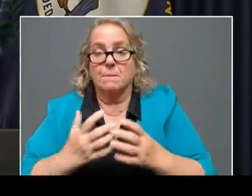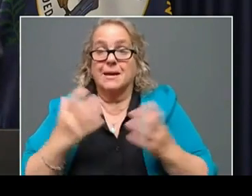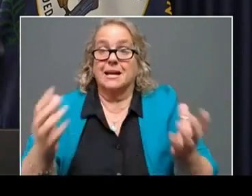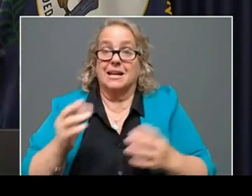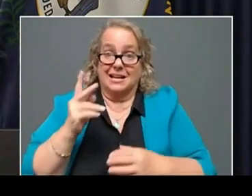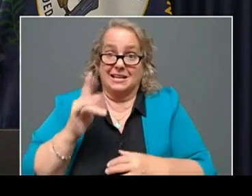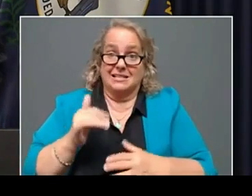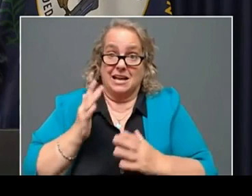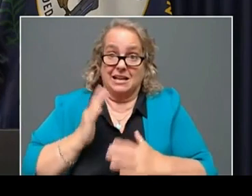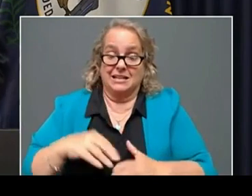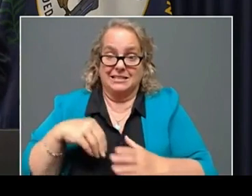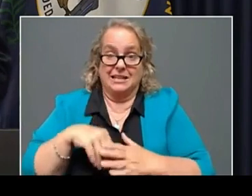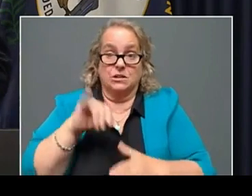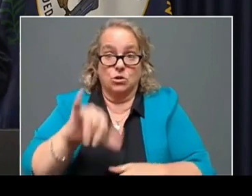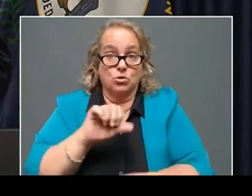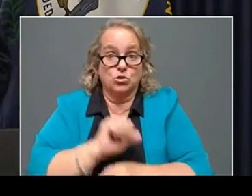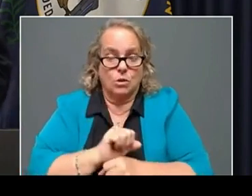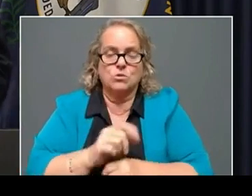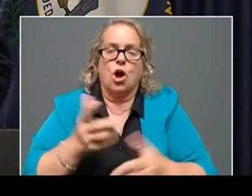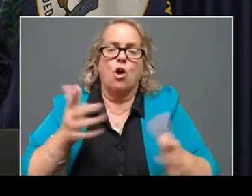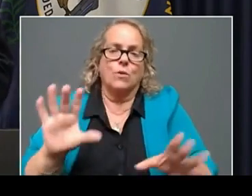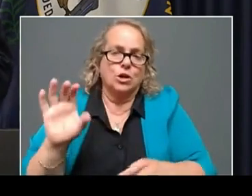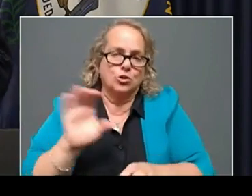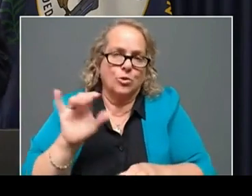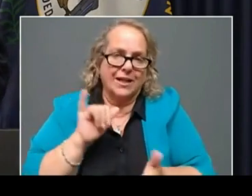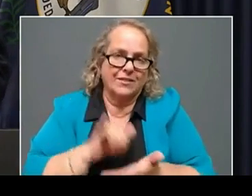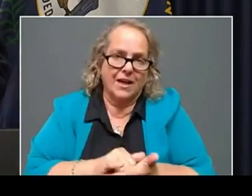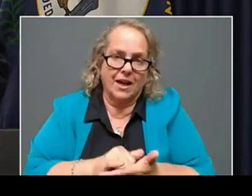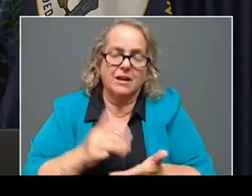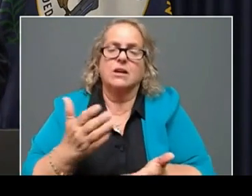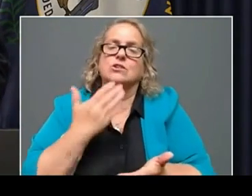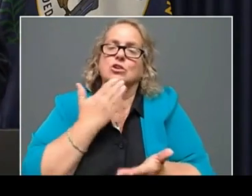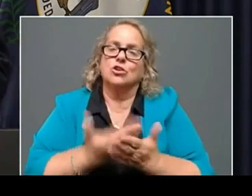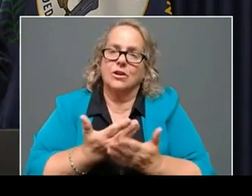already doing that, which is a good thing. You go inside of a lot of